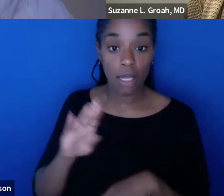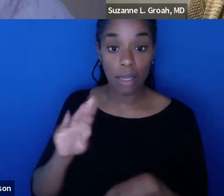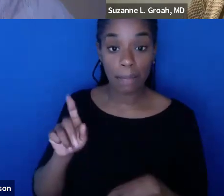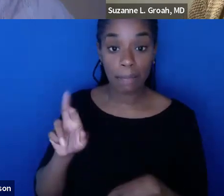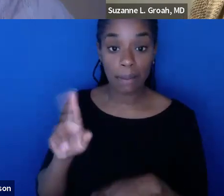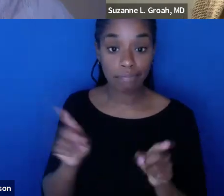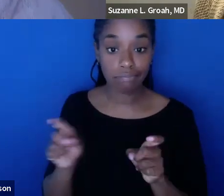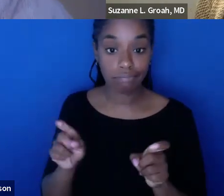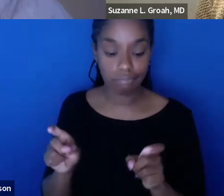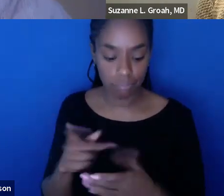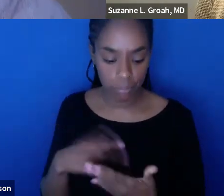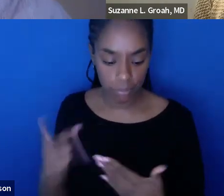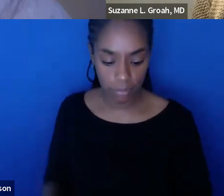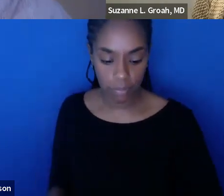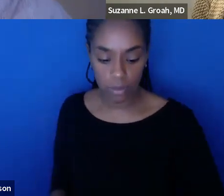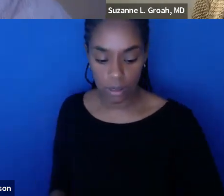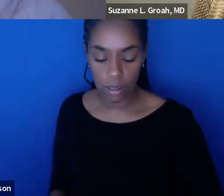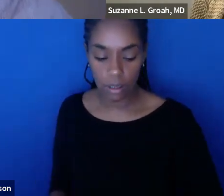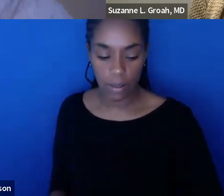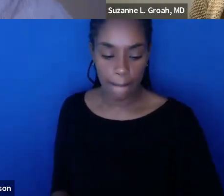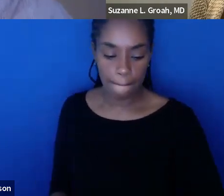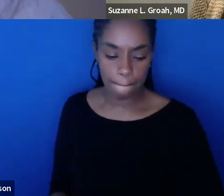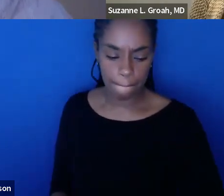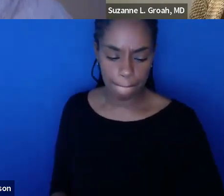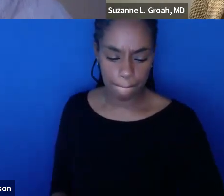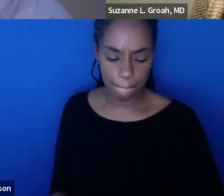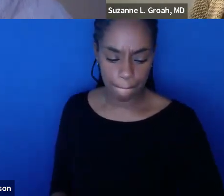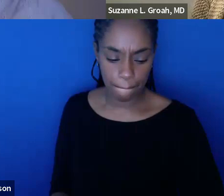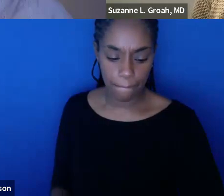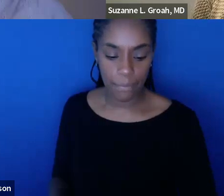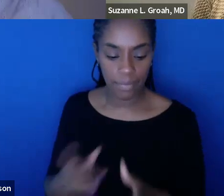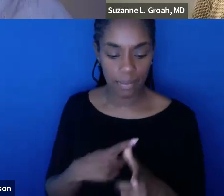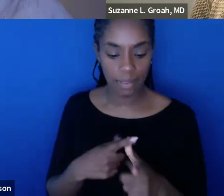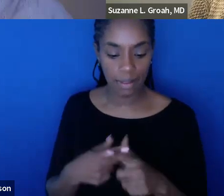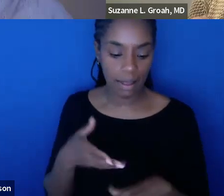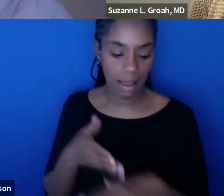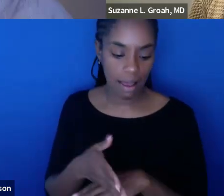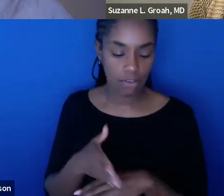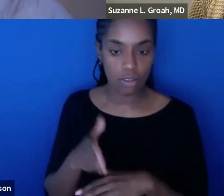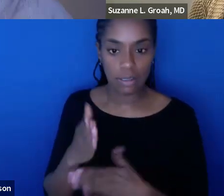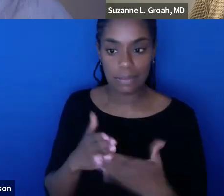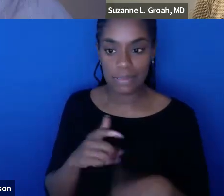catheterization, be totally fine. Then after a period of time, they develop some leakage,